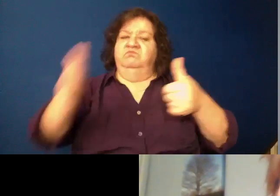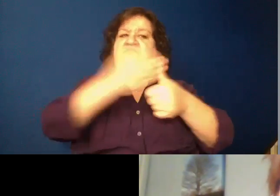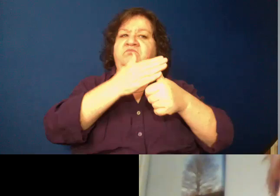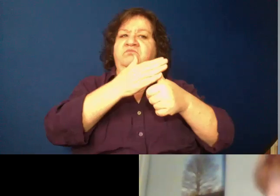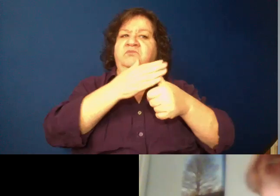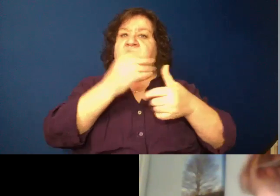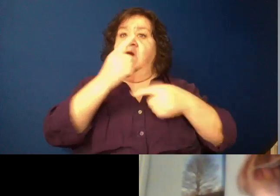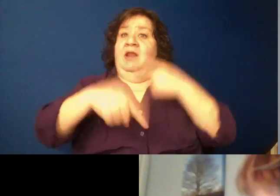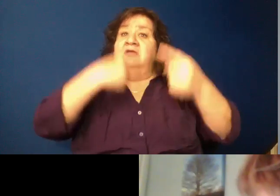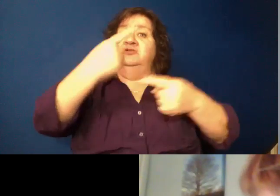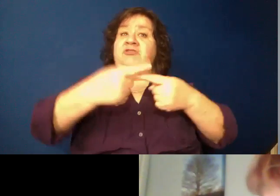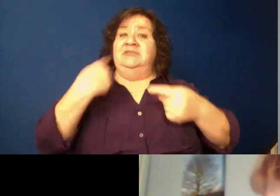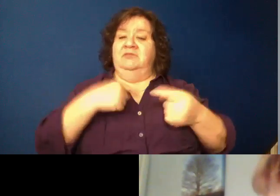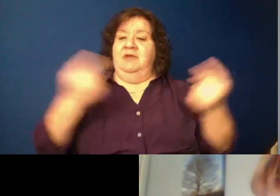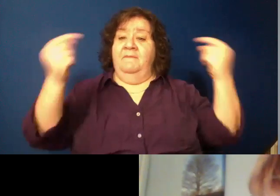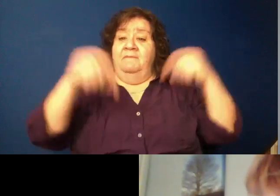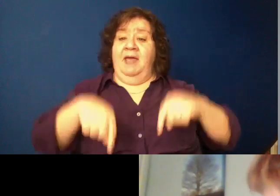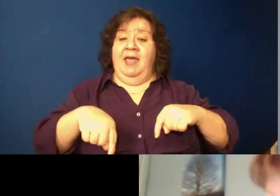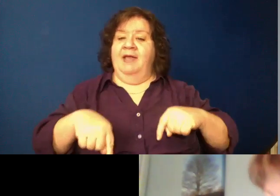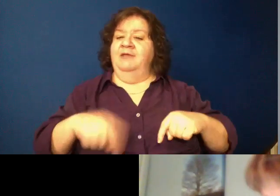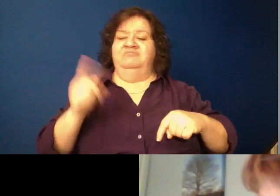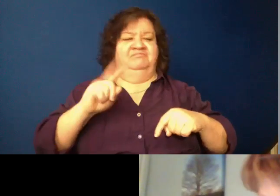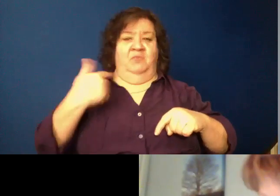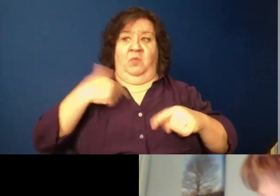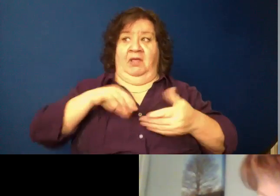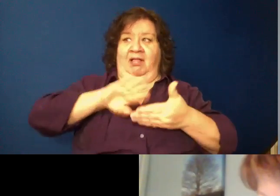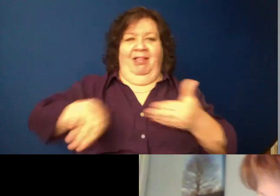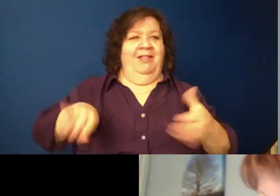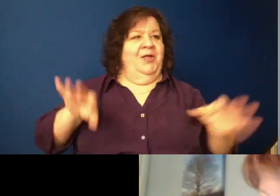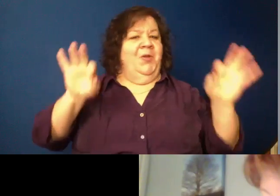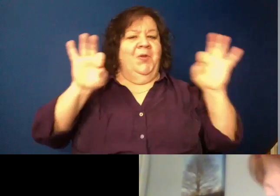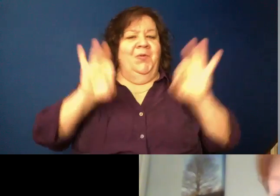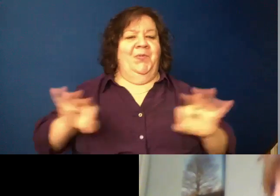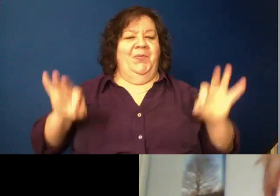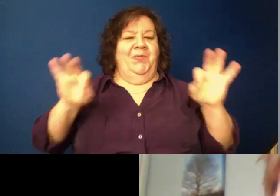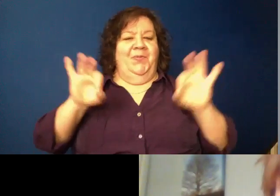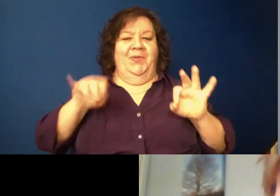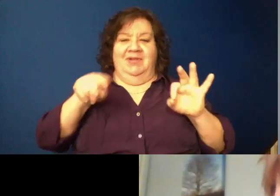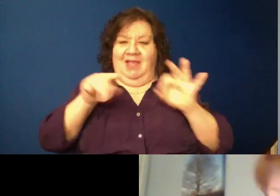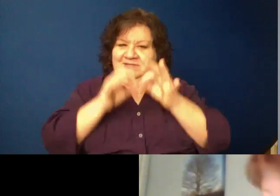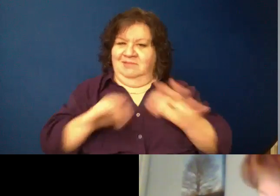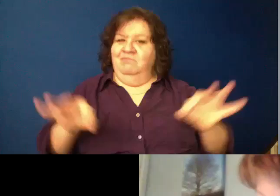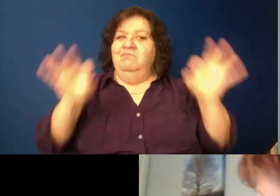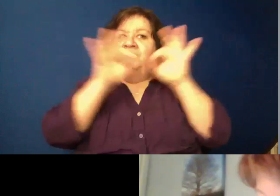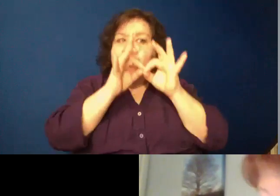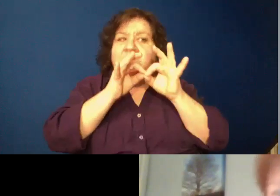and hopefully together and campaigning in social media around that any final thoughts catherine